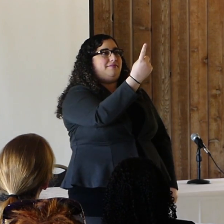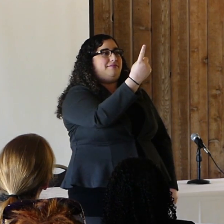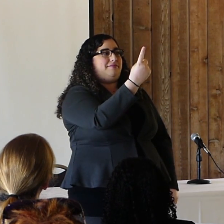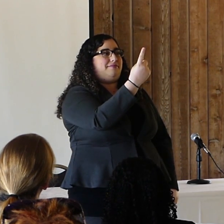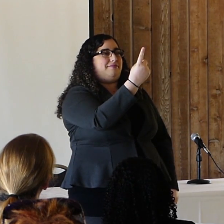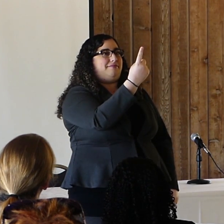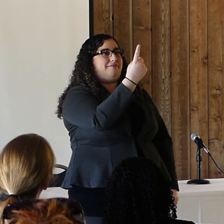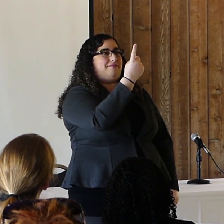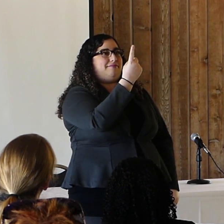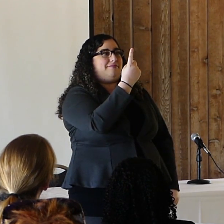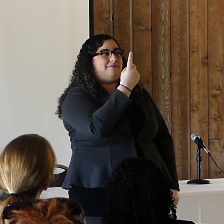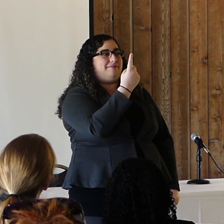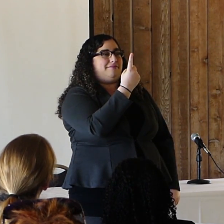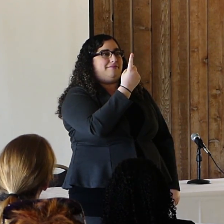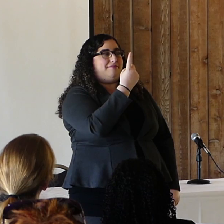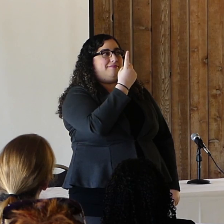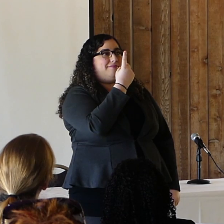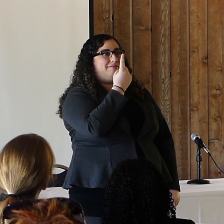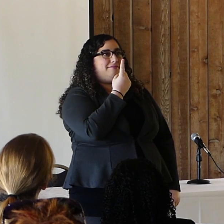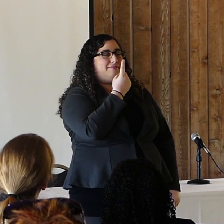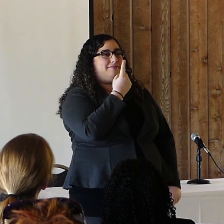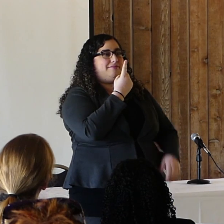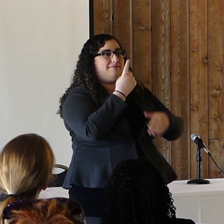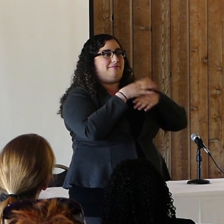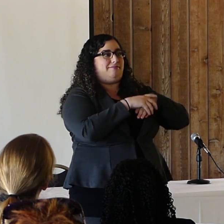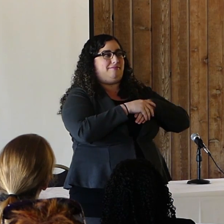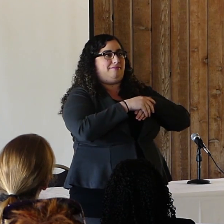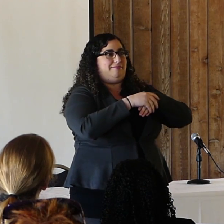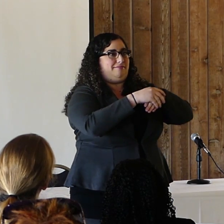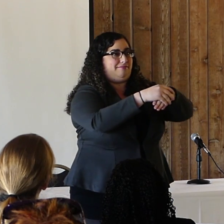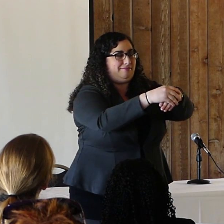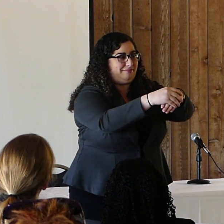was a priest in front of me he was talking and the priest approached me slowly.